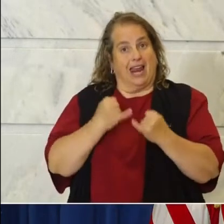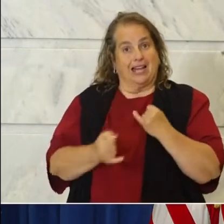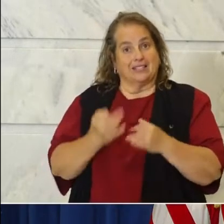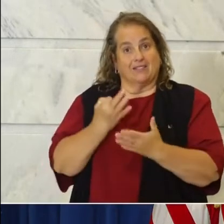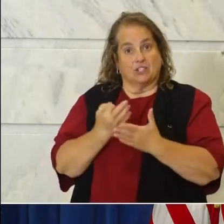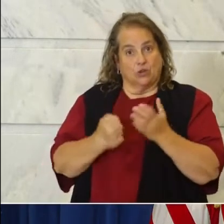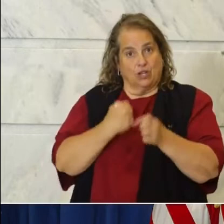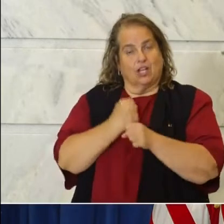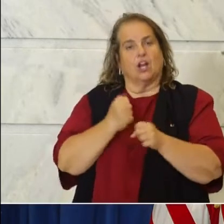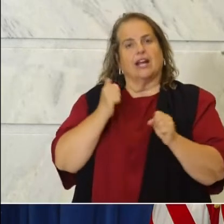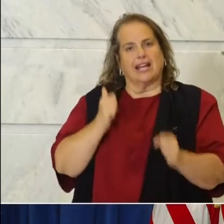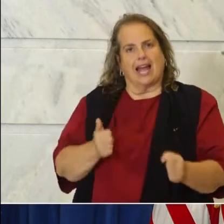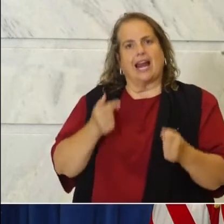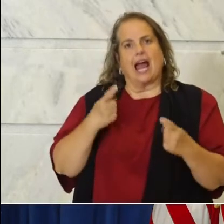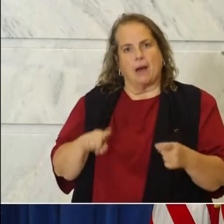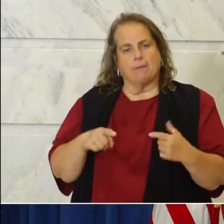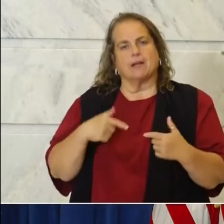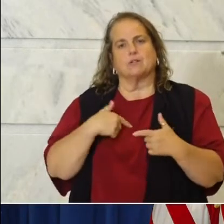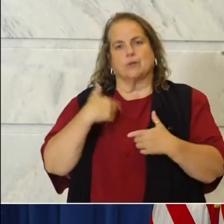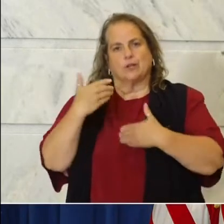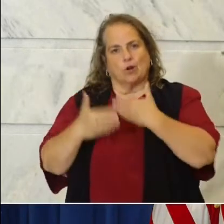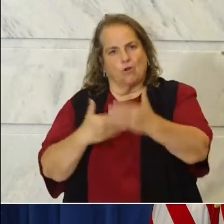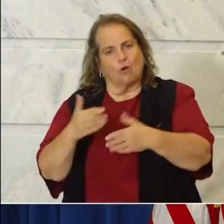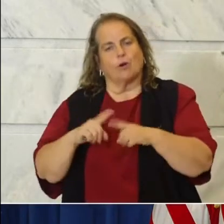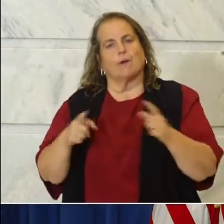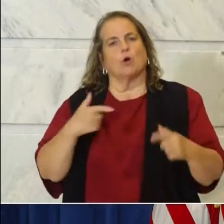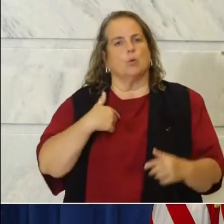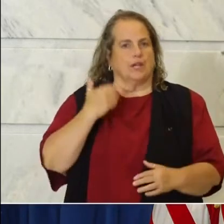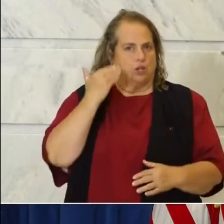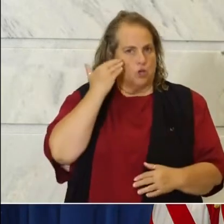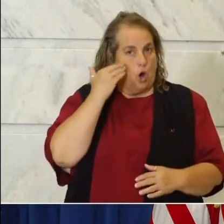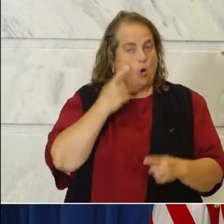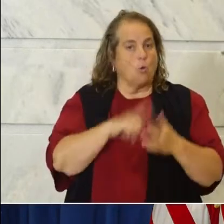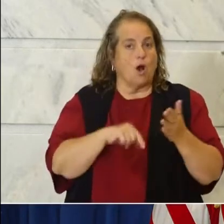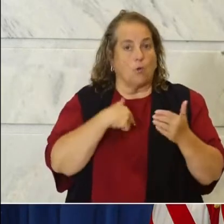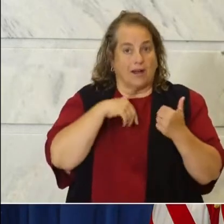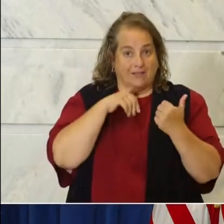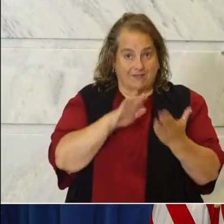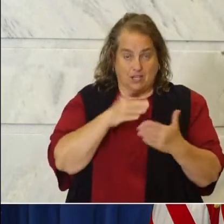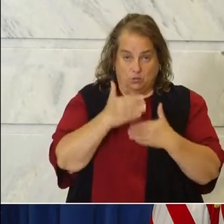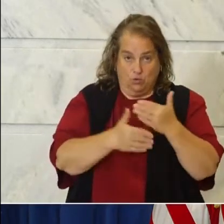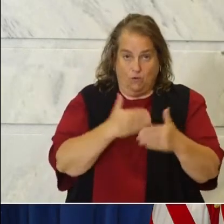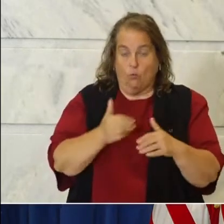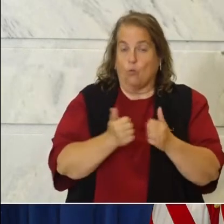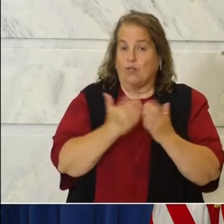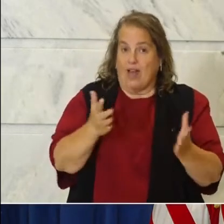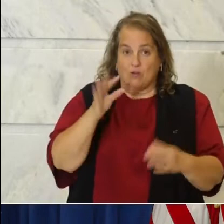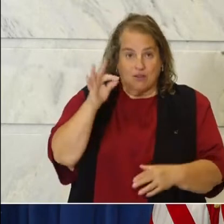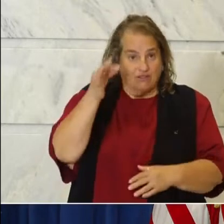happening going forward, But we know what we face moving forward without federal assistance is